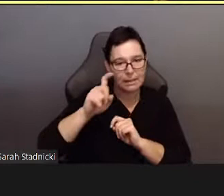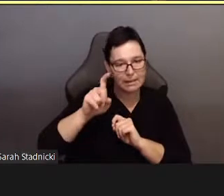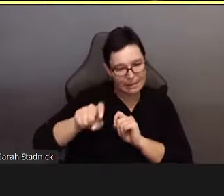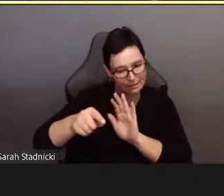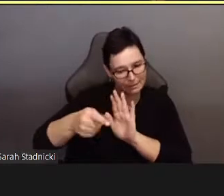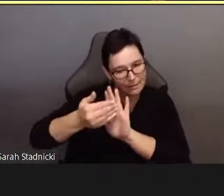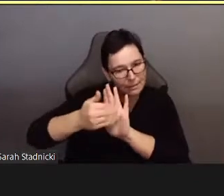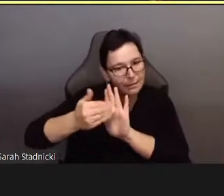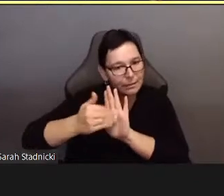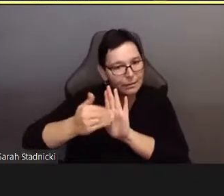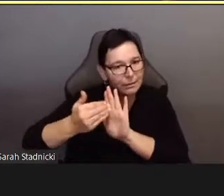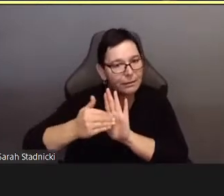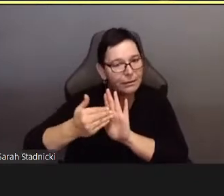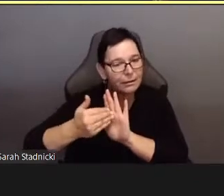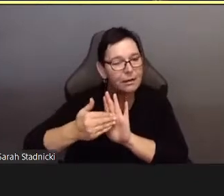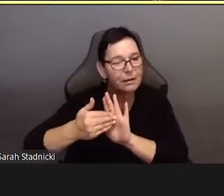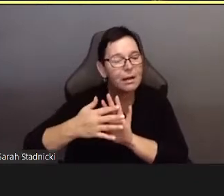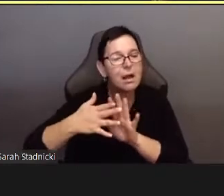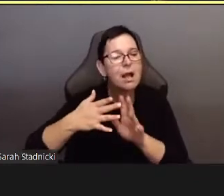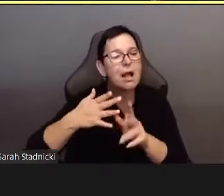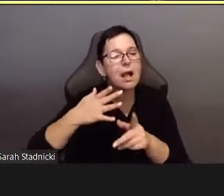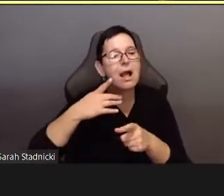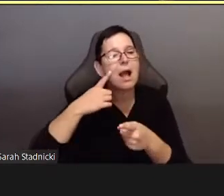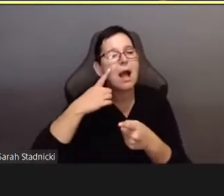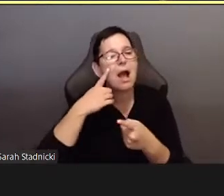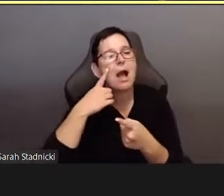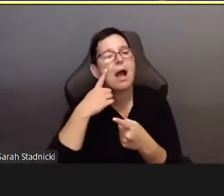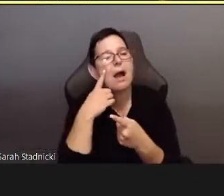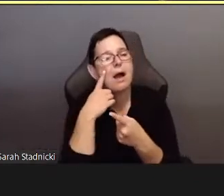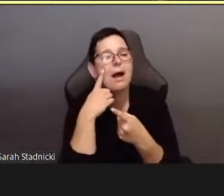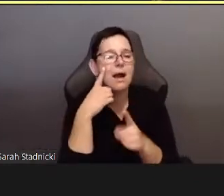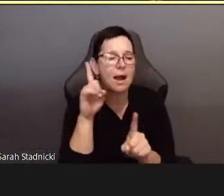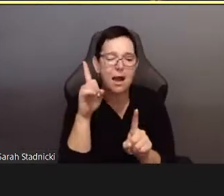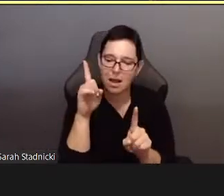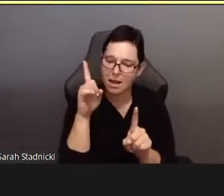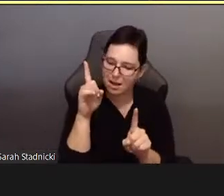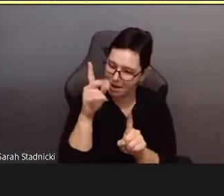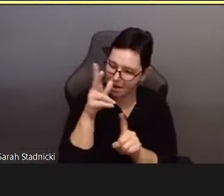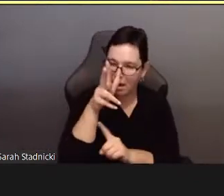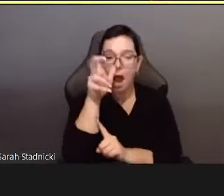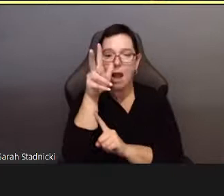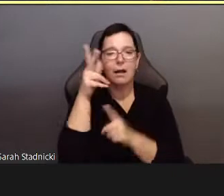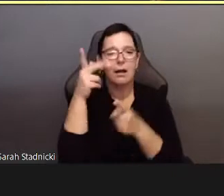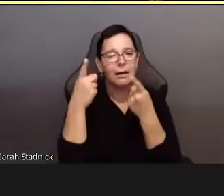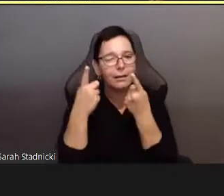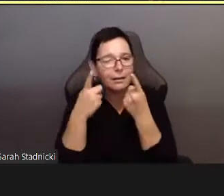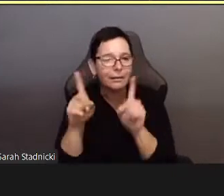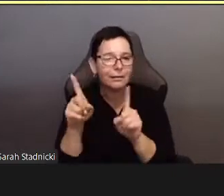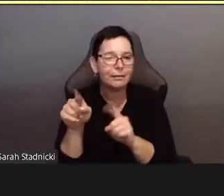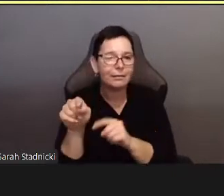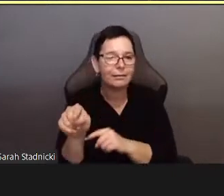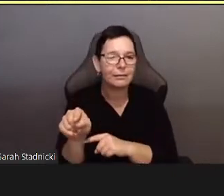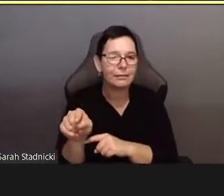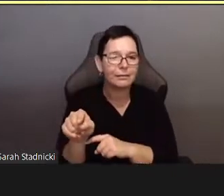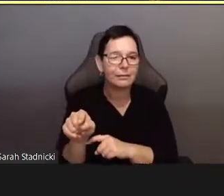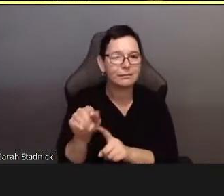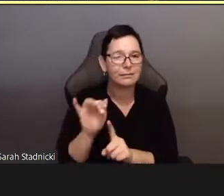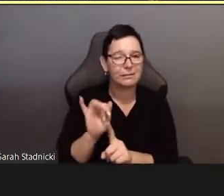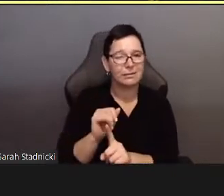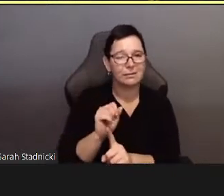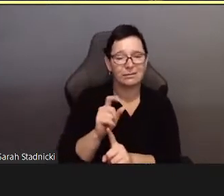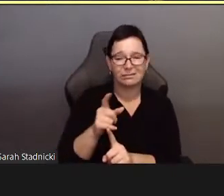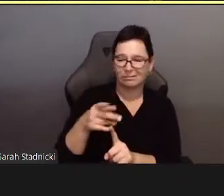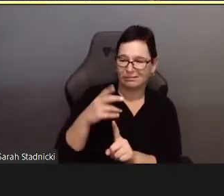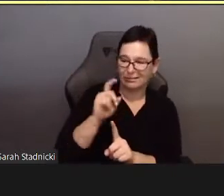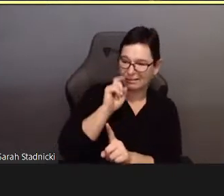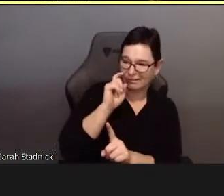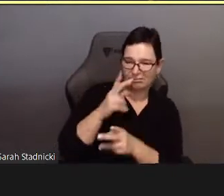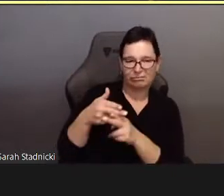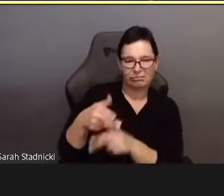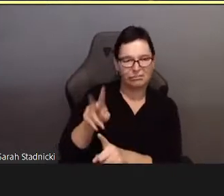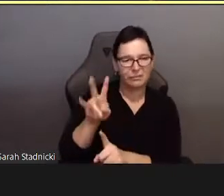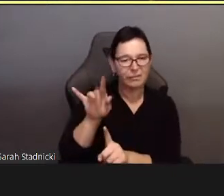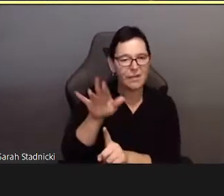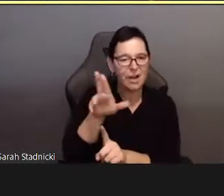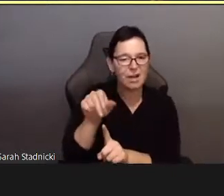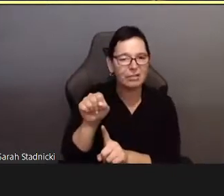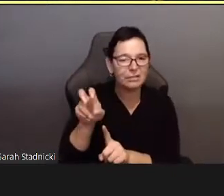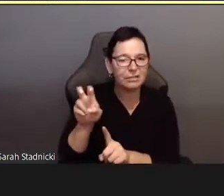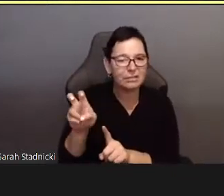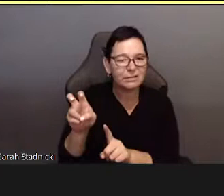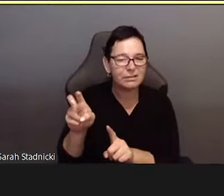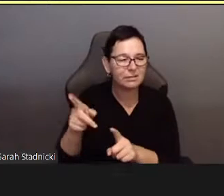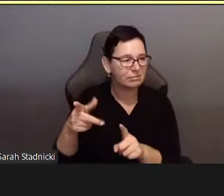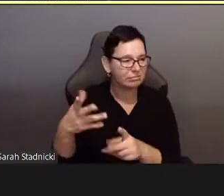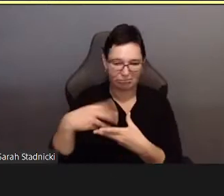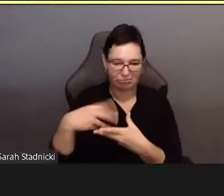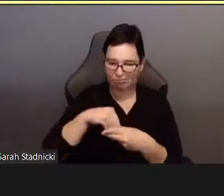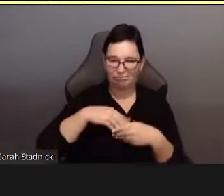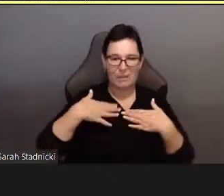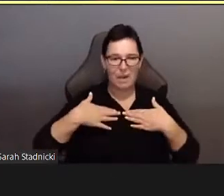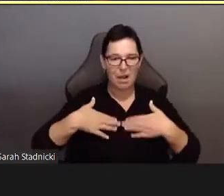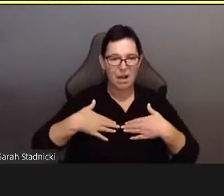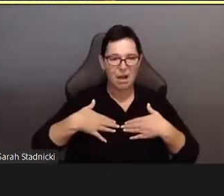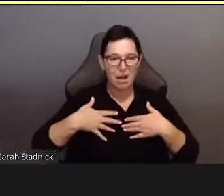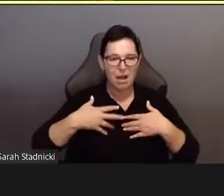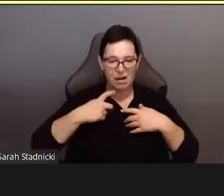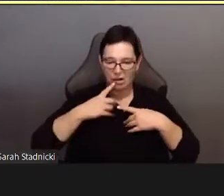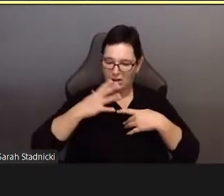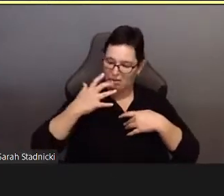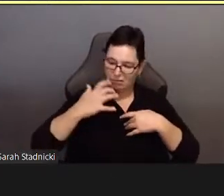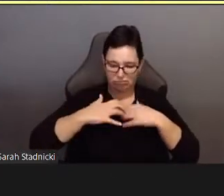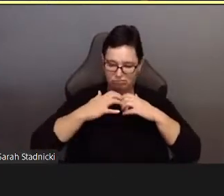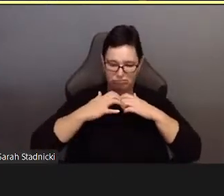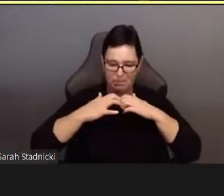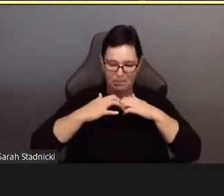Sex is sacrificial becuase it shatters the psychic structures of self.